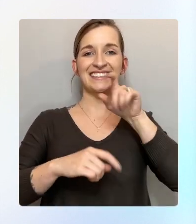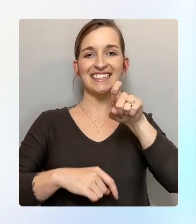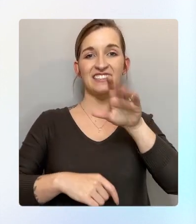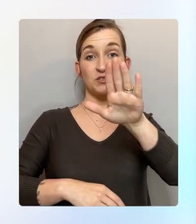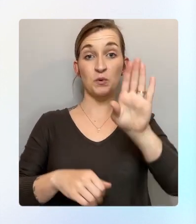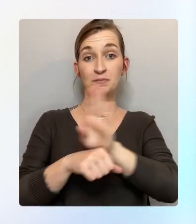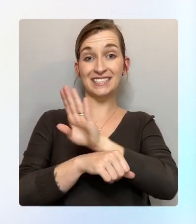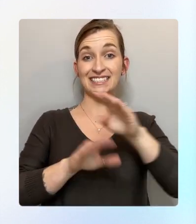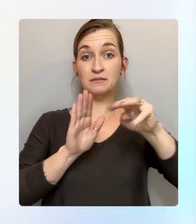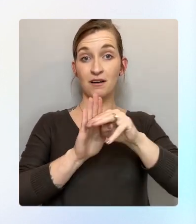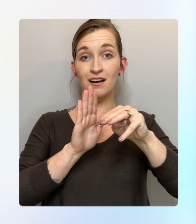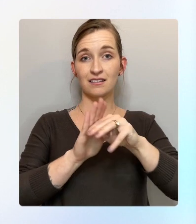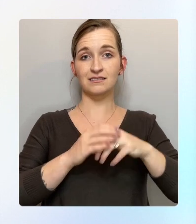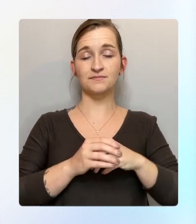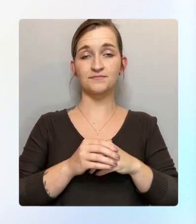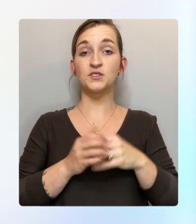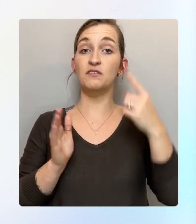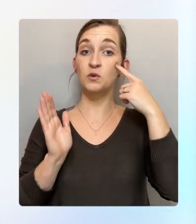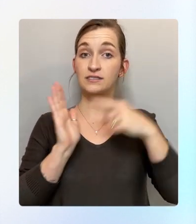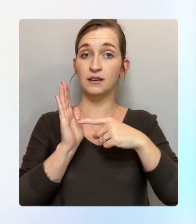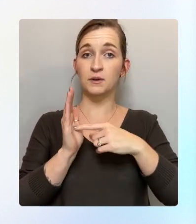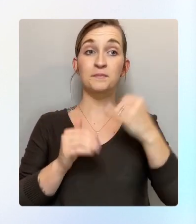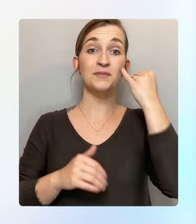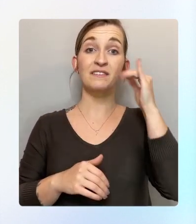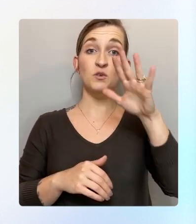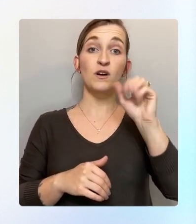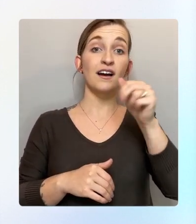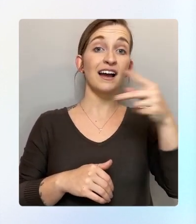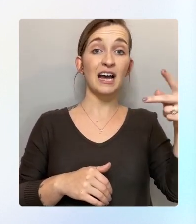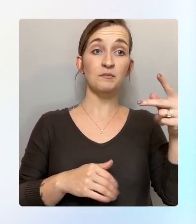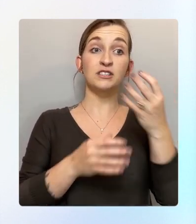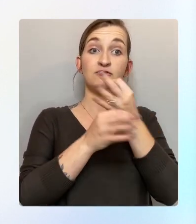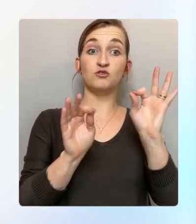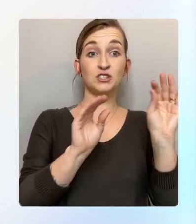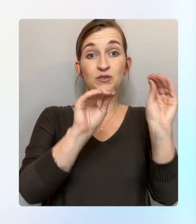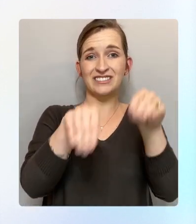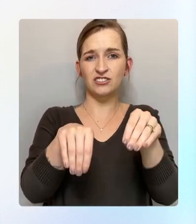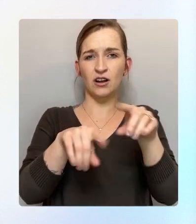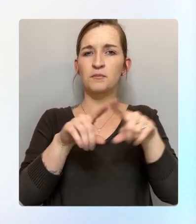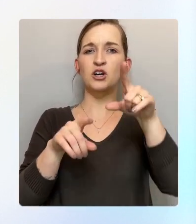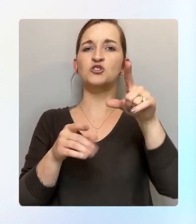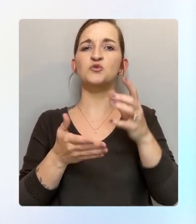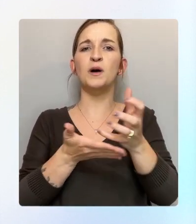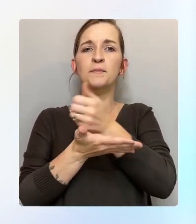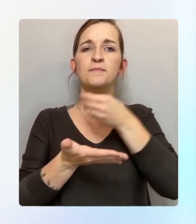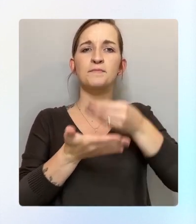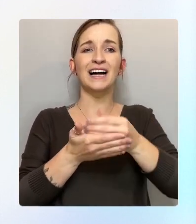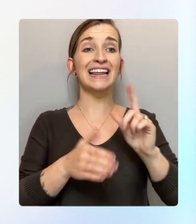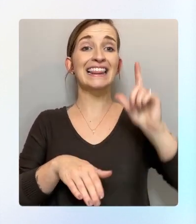and you make money downstream, you'll soon be able to A/B test whether or not you are driving downstream revenue.